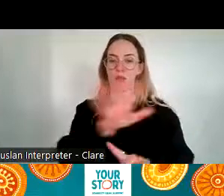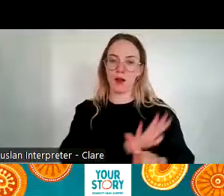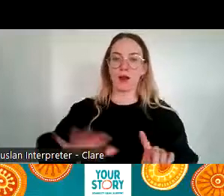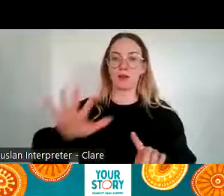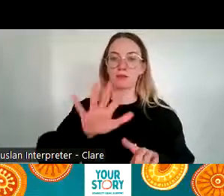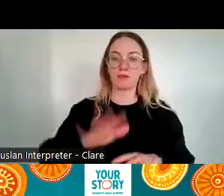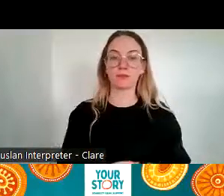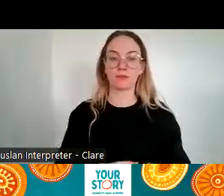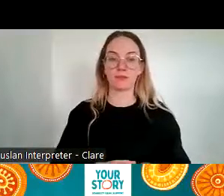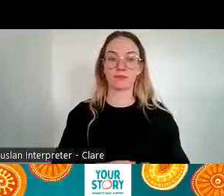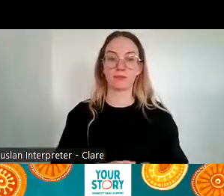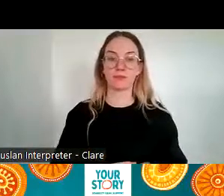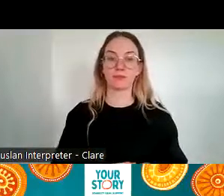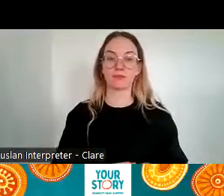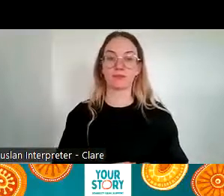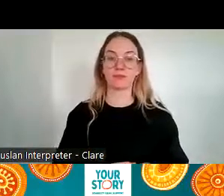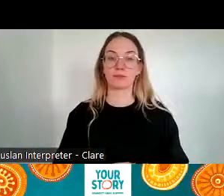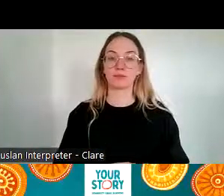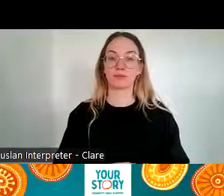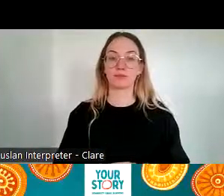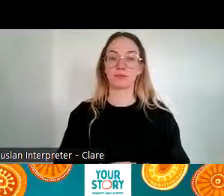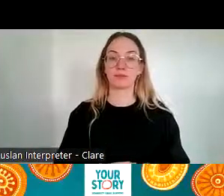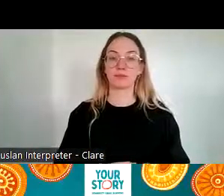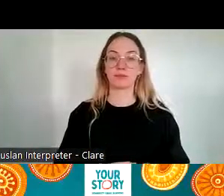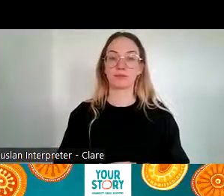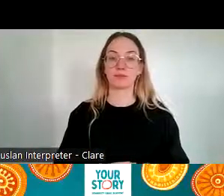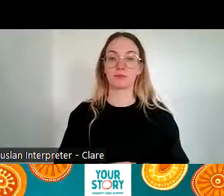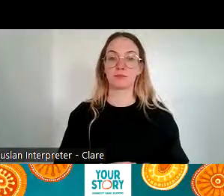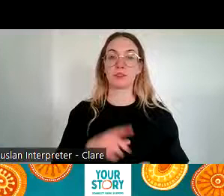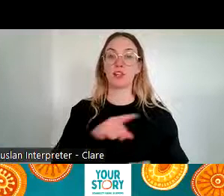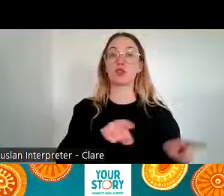Commission is also focusing on the experiences of First Nations people with disability,